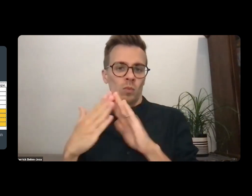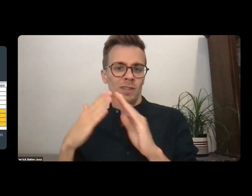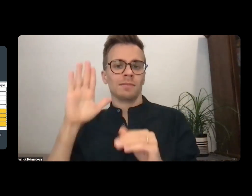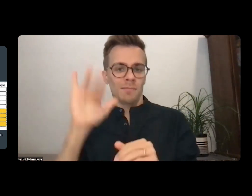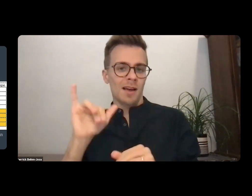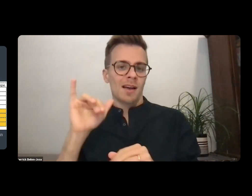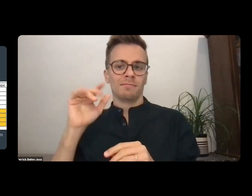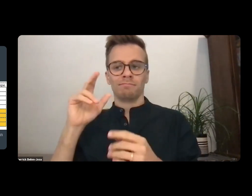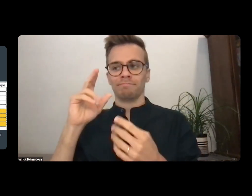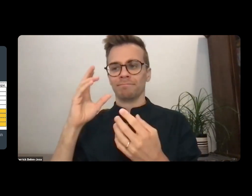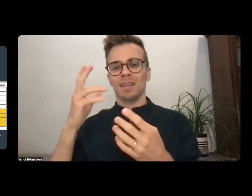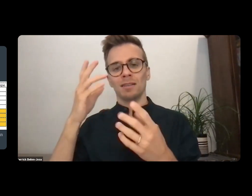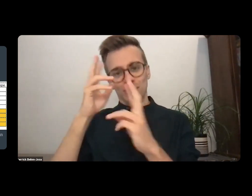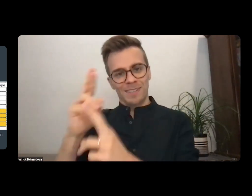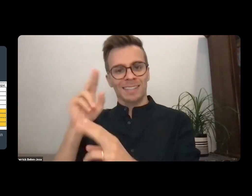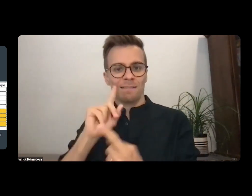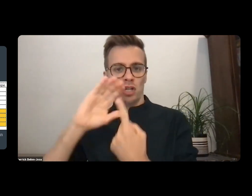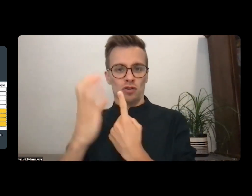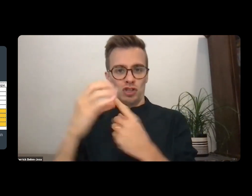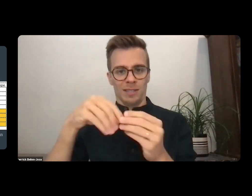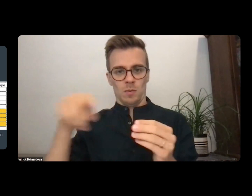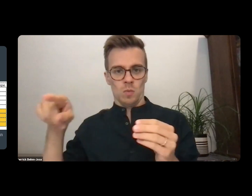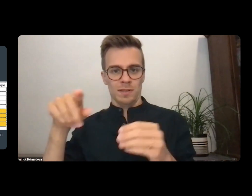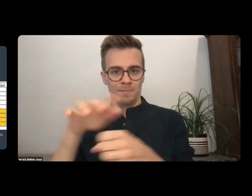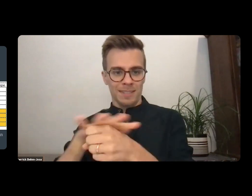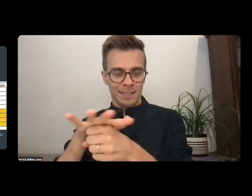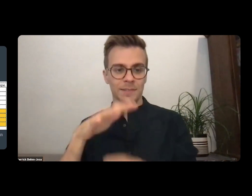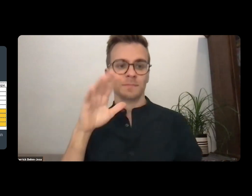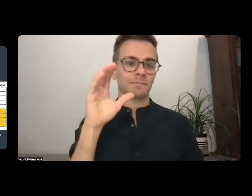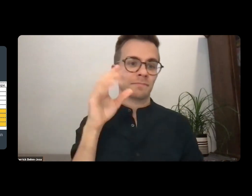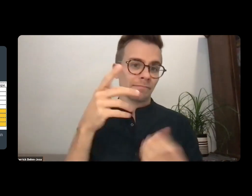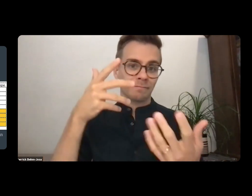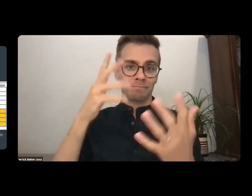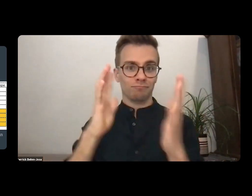we know that deaf people will be using this space, and we need to understand that we need